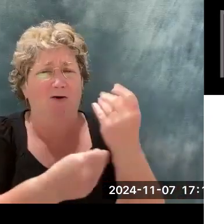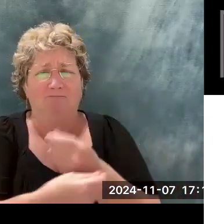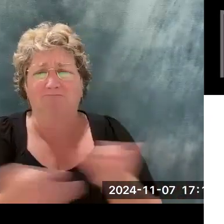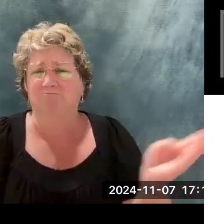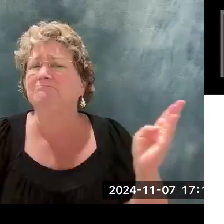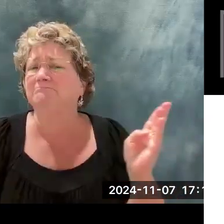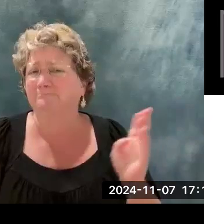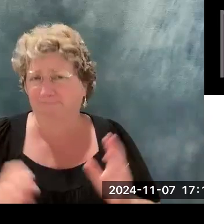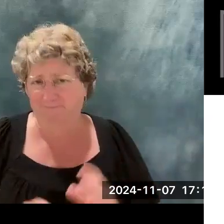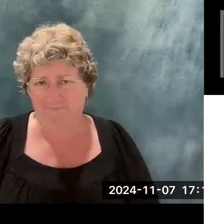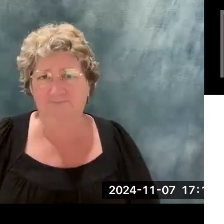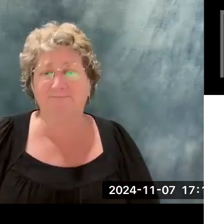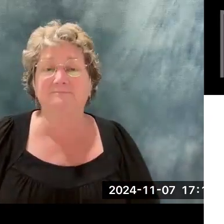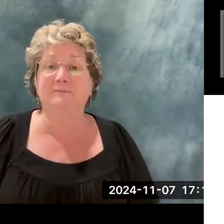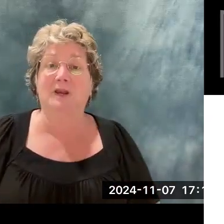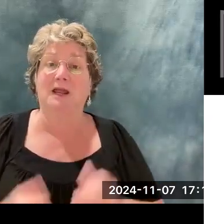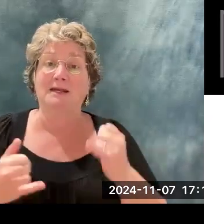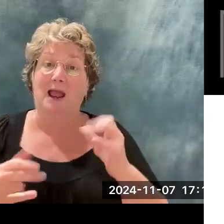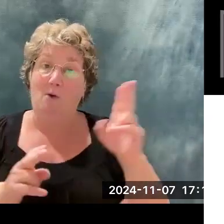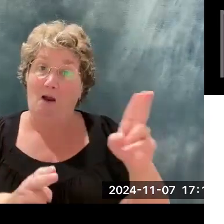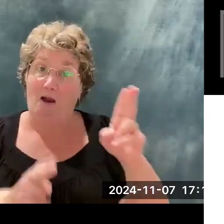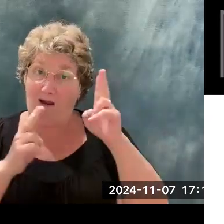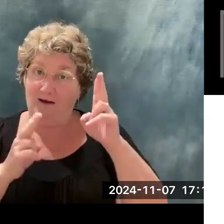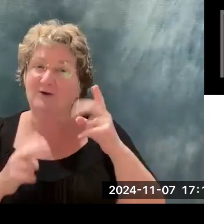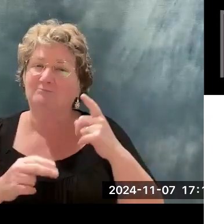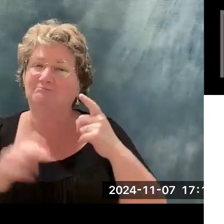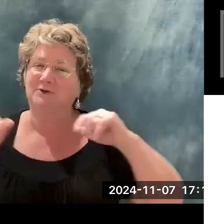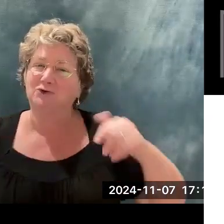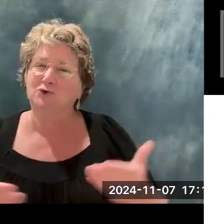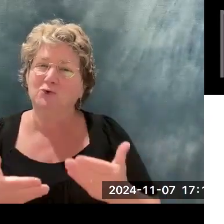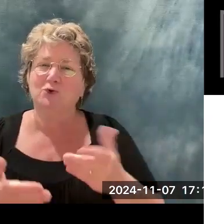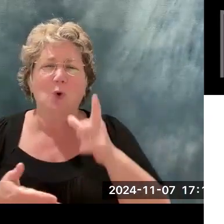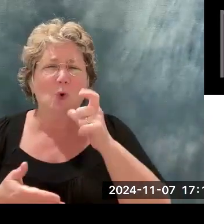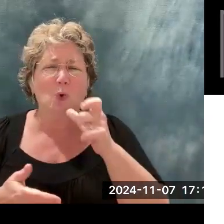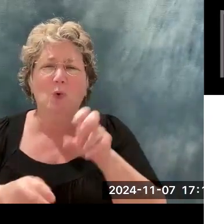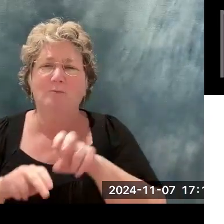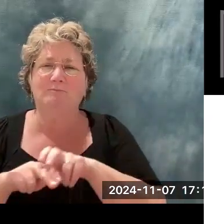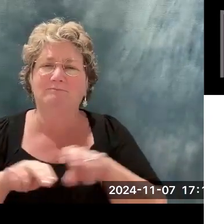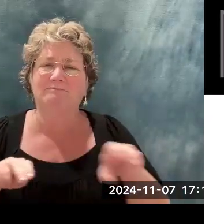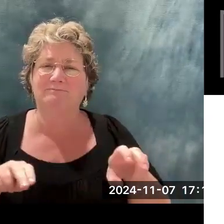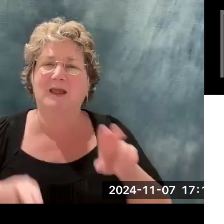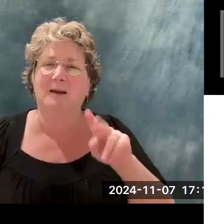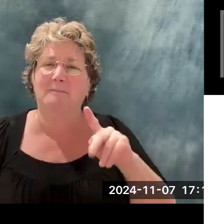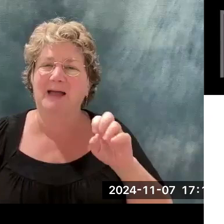I now have the honor of introducing our panelists. Dr. Stephanie Bozak is a Behavioral Health